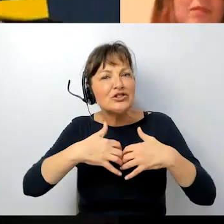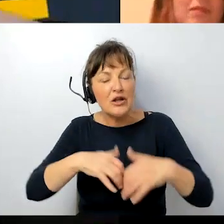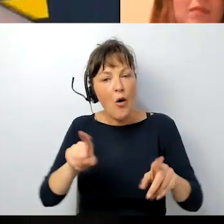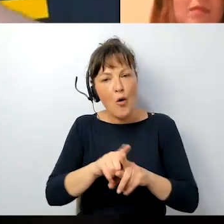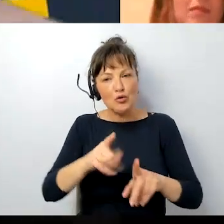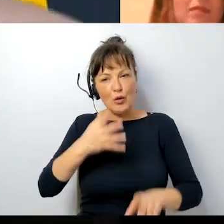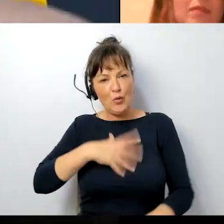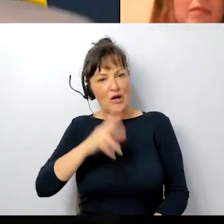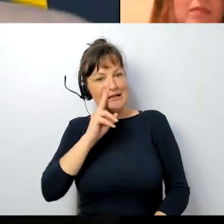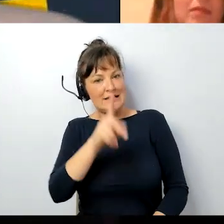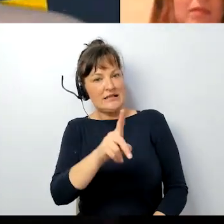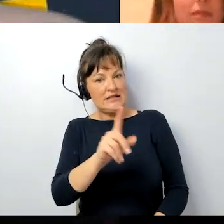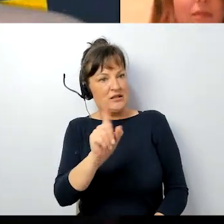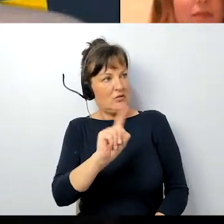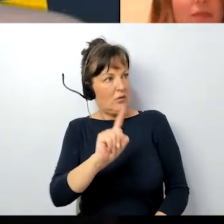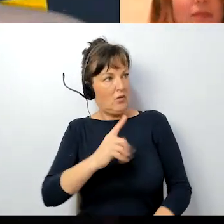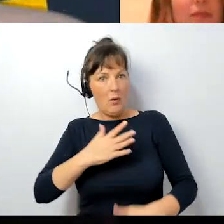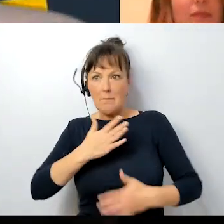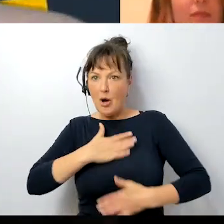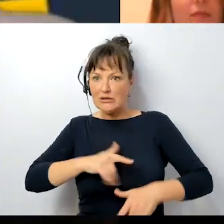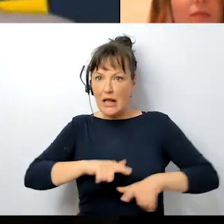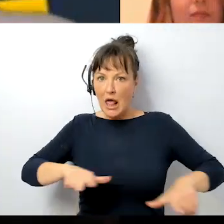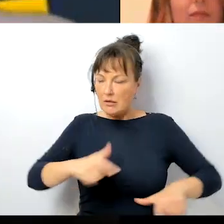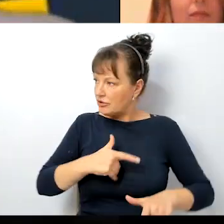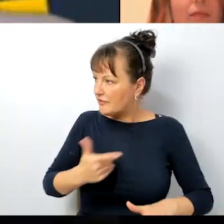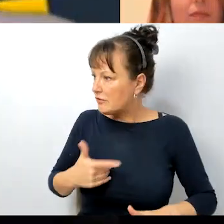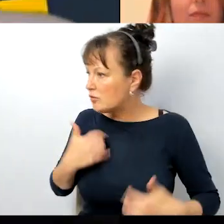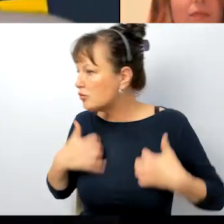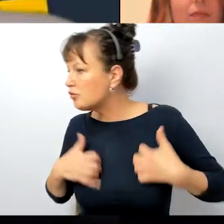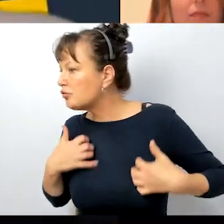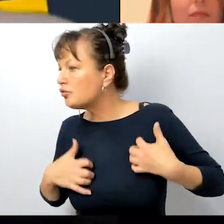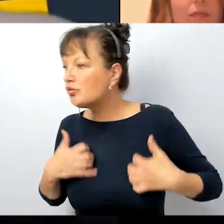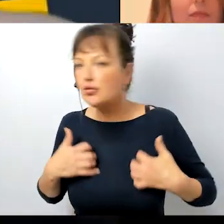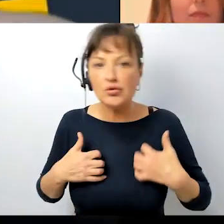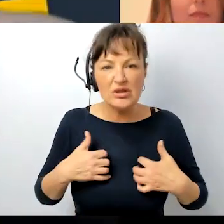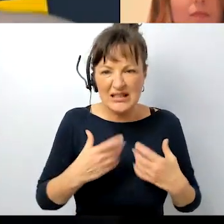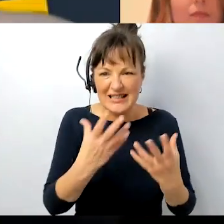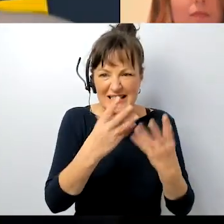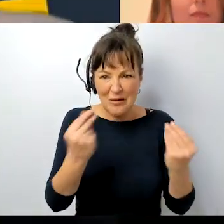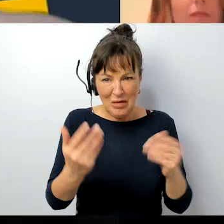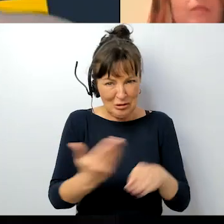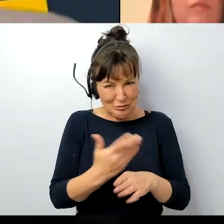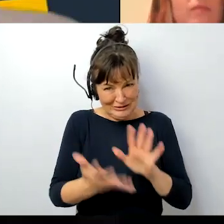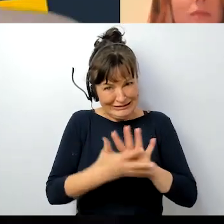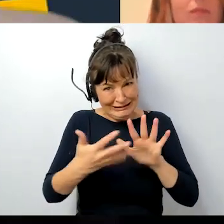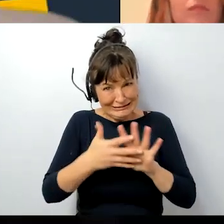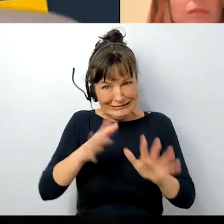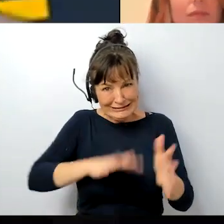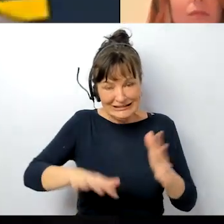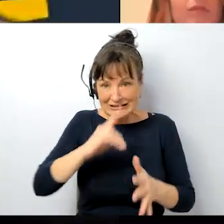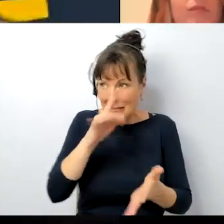also in an engineering site we want to see people how they react to that, how they feel about that,